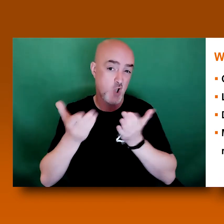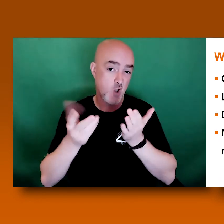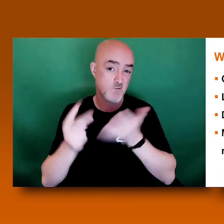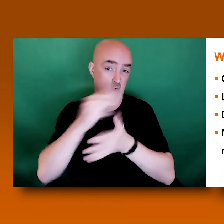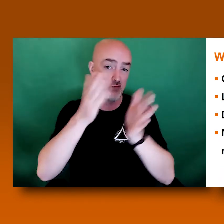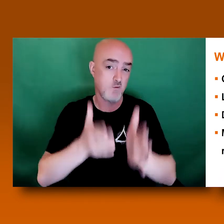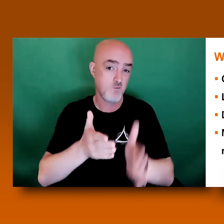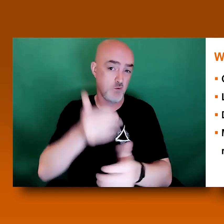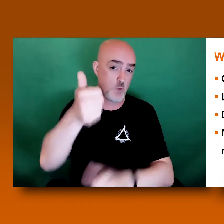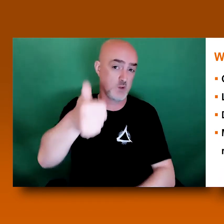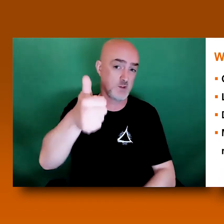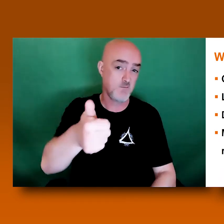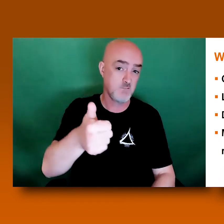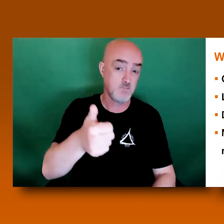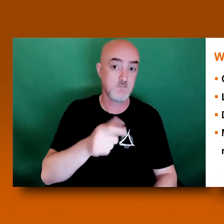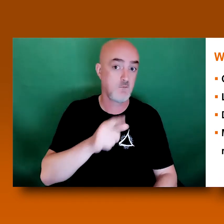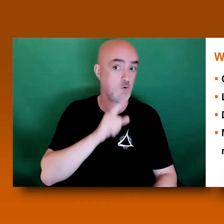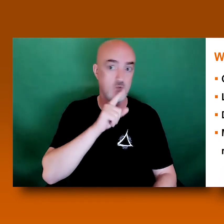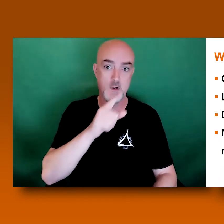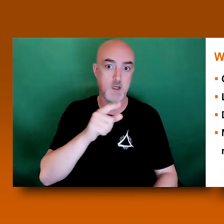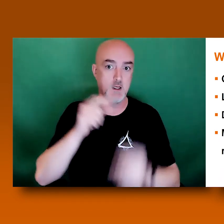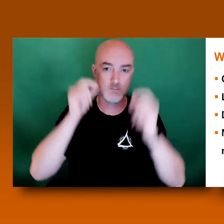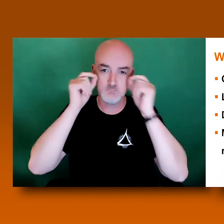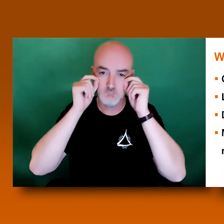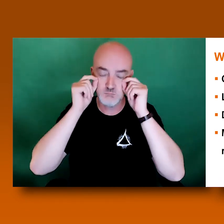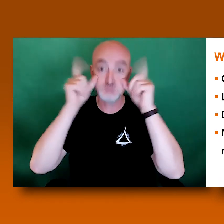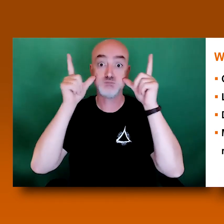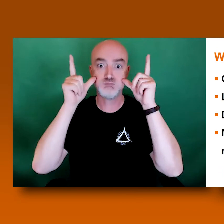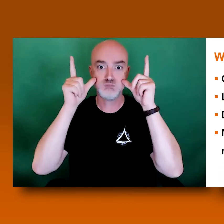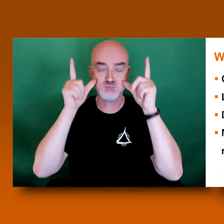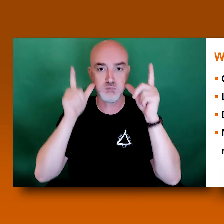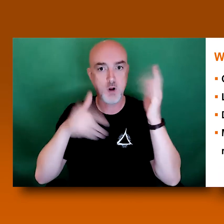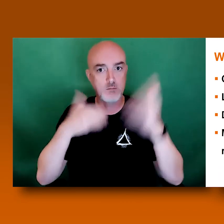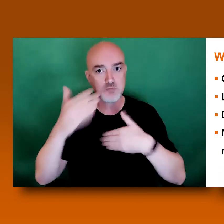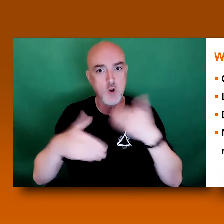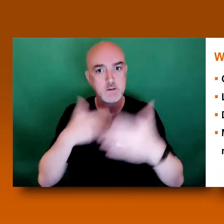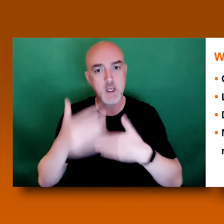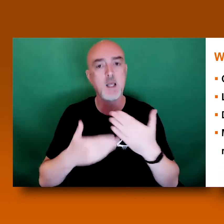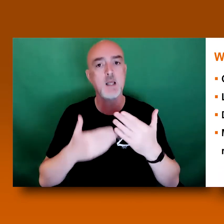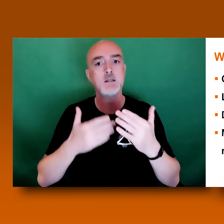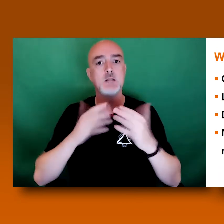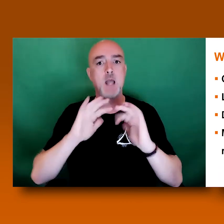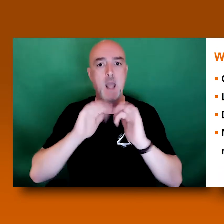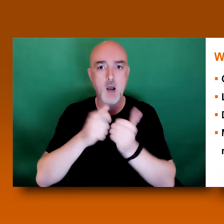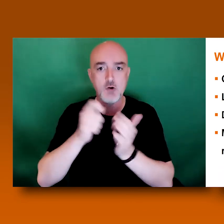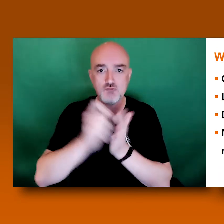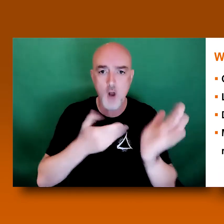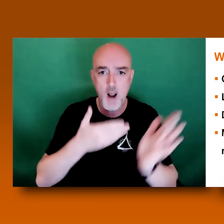is to actually serve as a reviewer, and you would be amazed at the overall process.